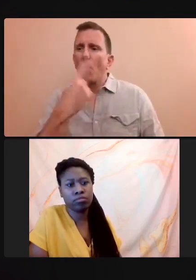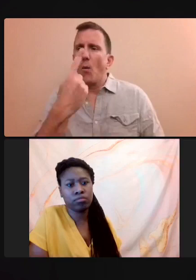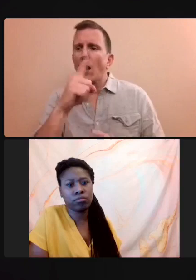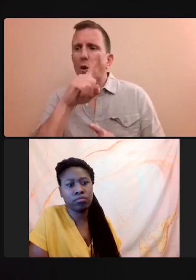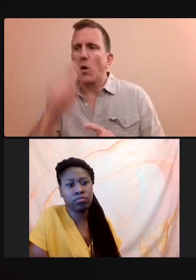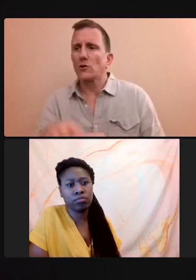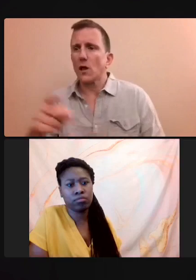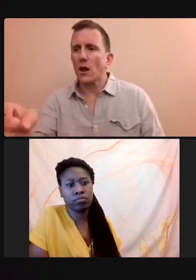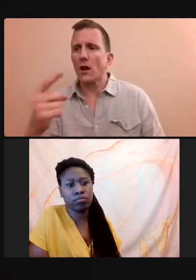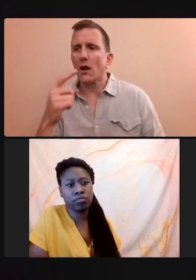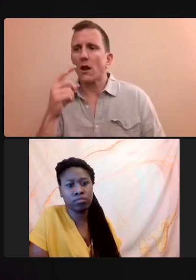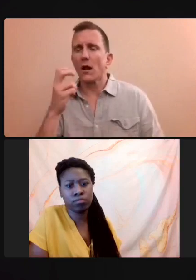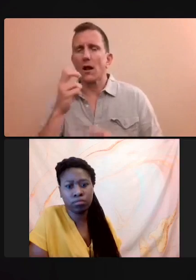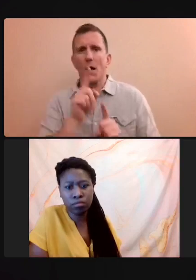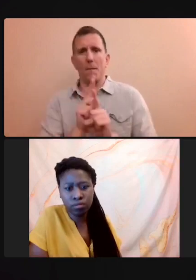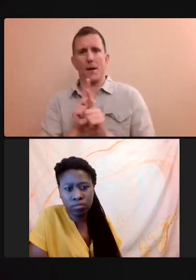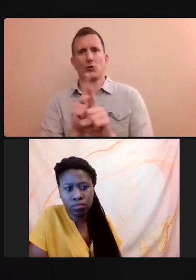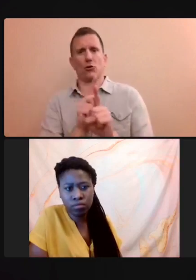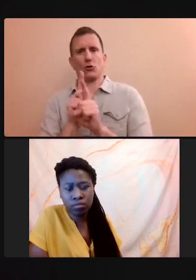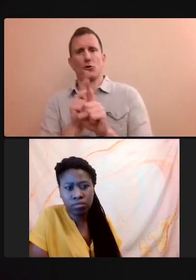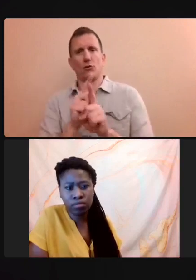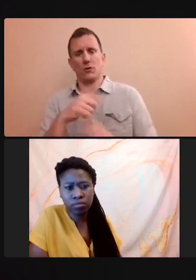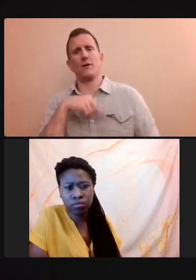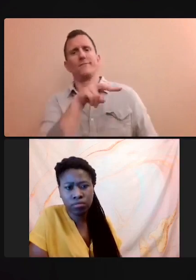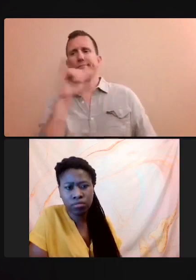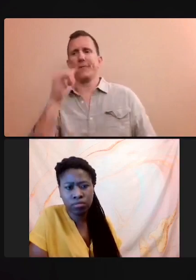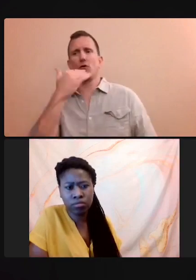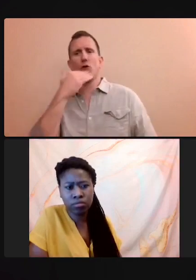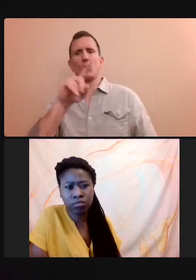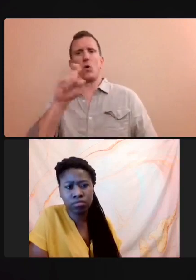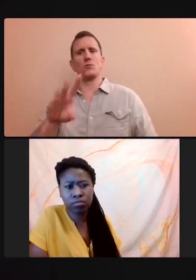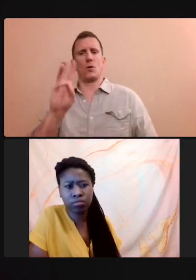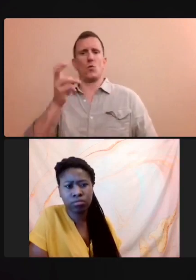being conversational in ASL and some have like two years